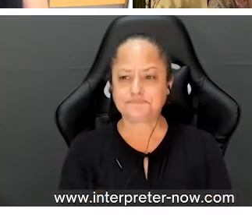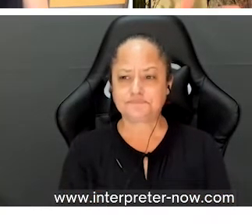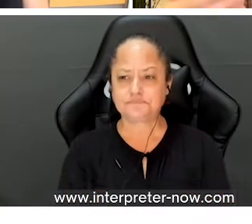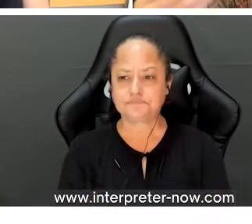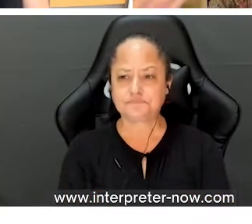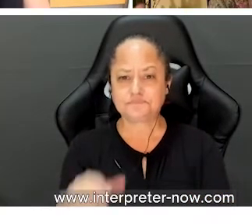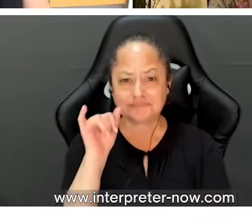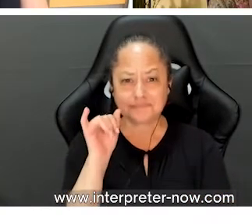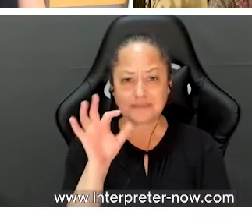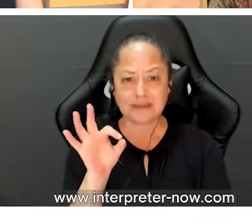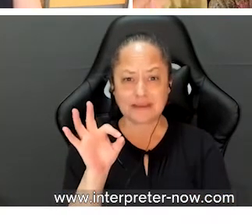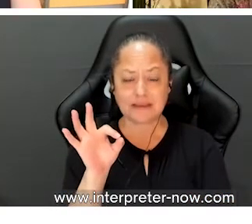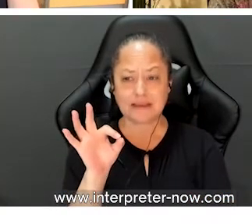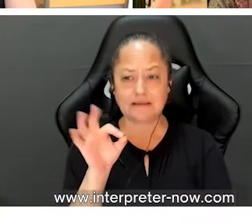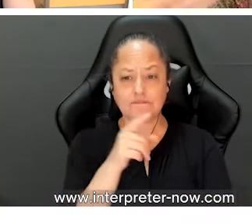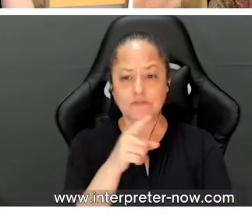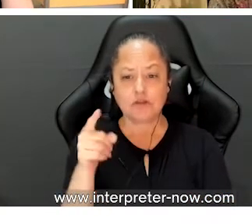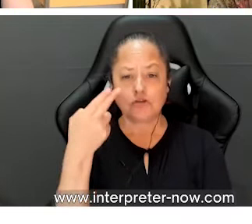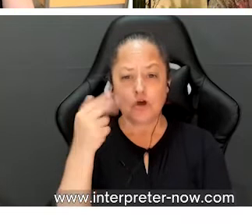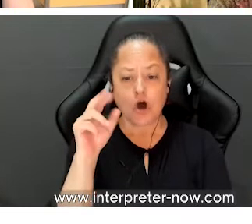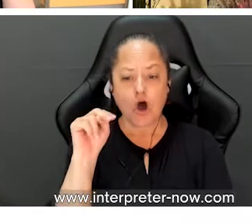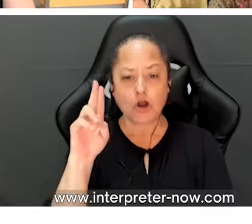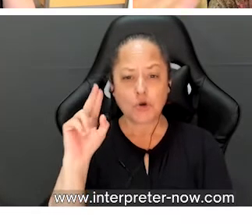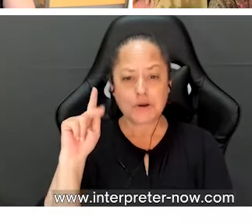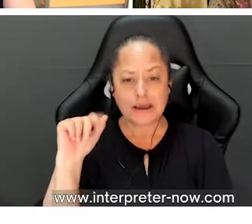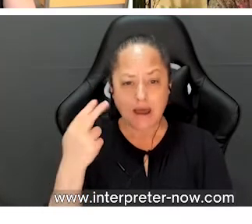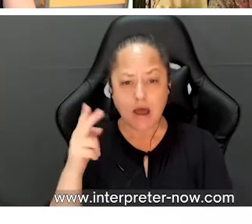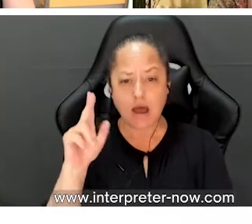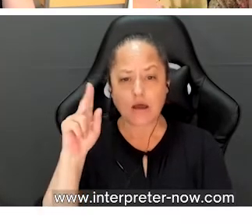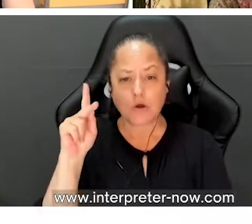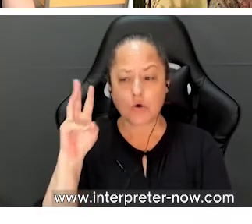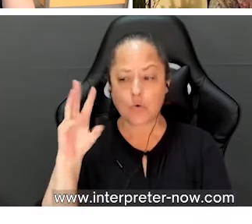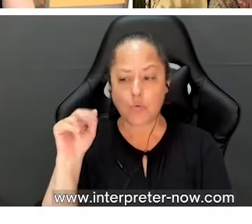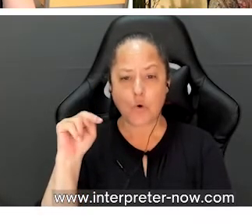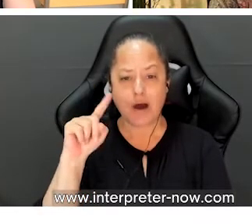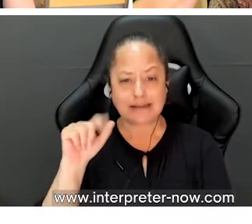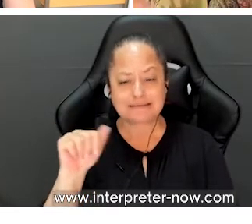There's Kwanzaa. There are other holidays that are a really big deal to other religious/cultural/spiritual